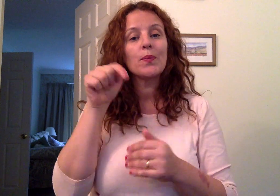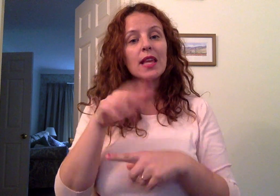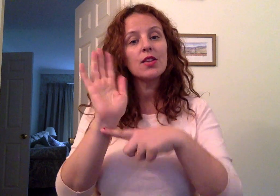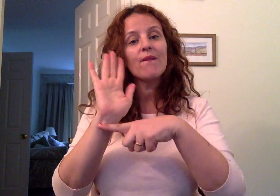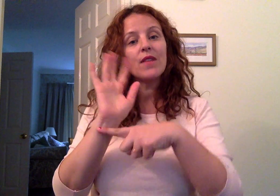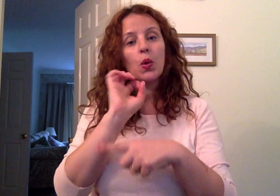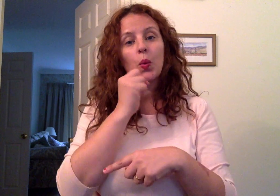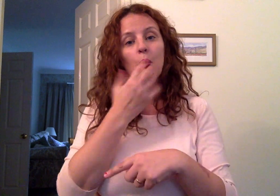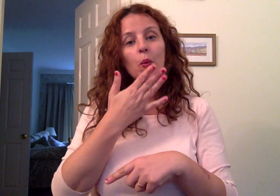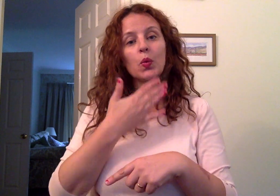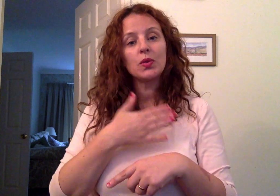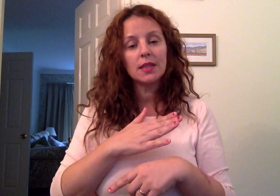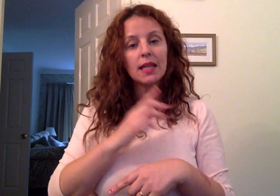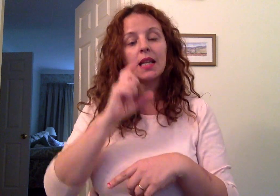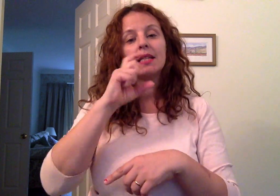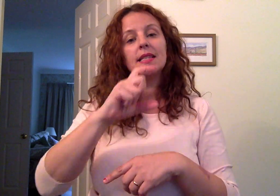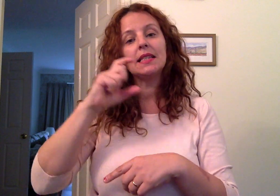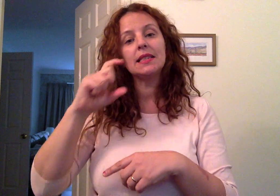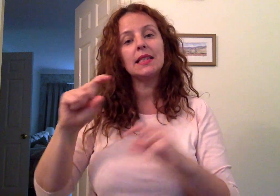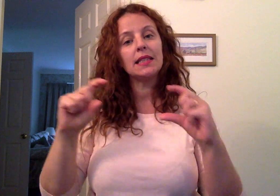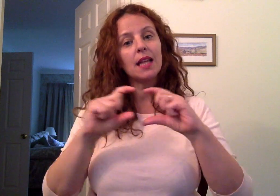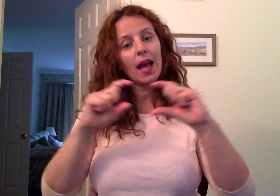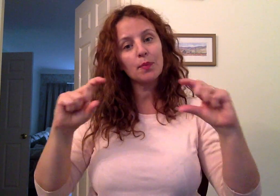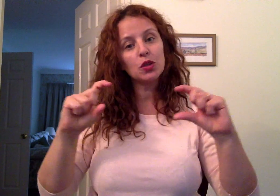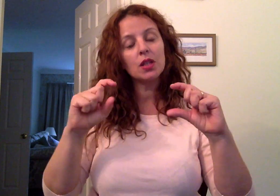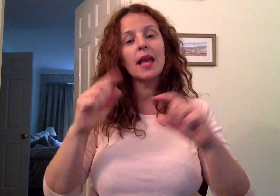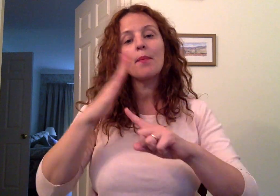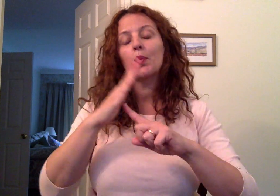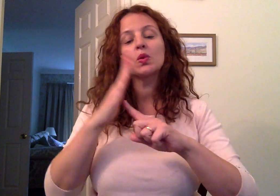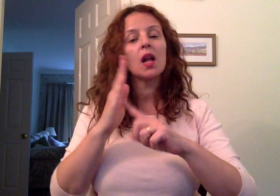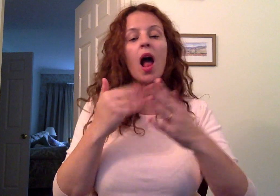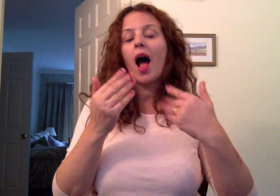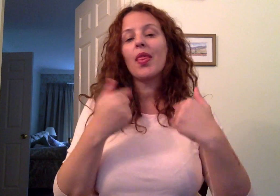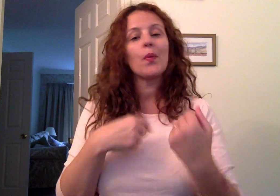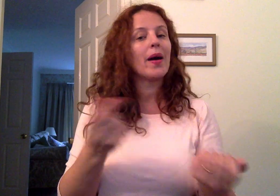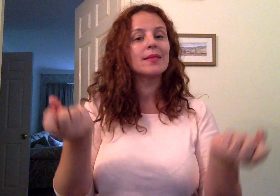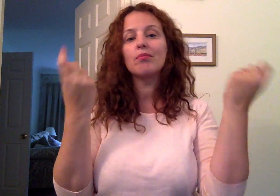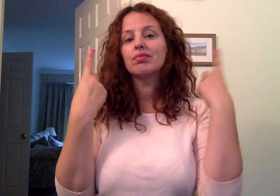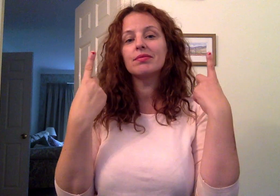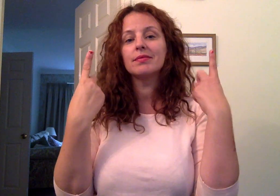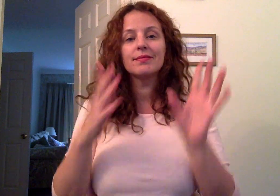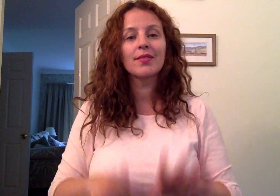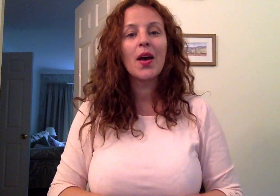For this video you will need CCs, it's important otherwise you will miss it.